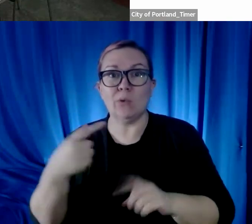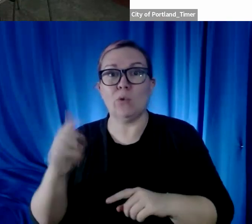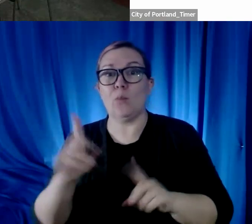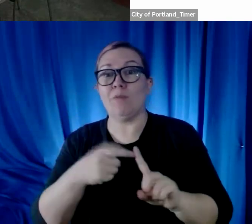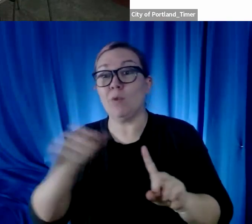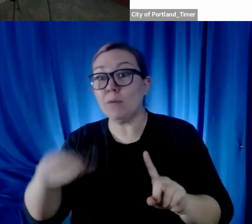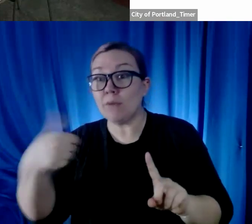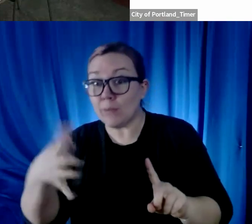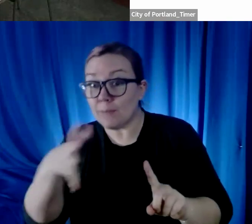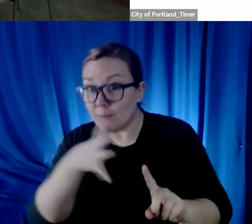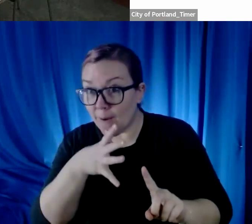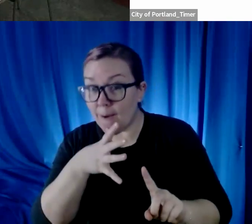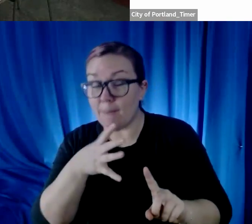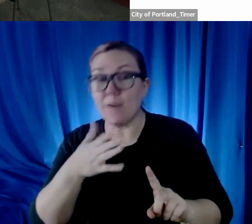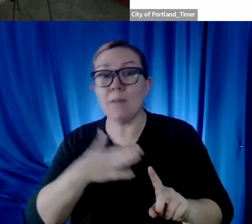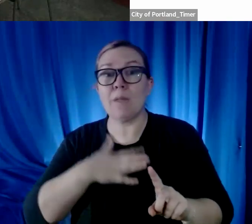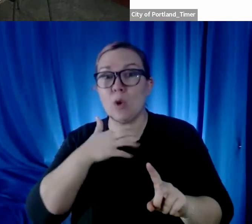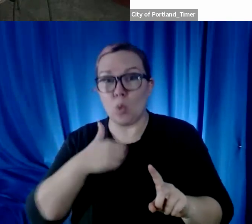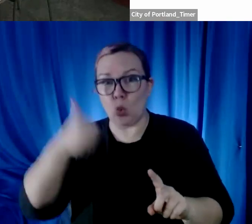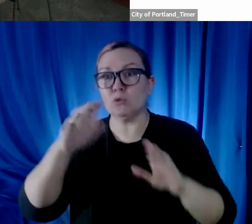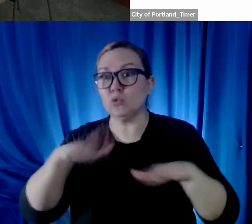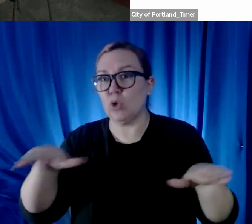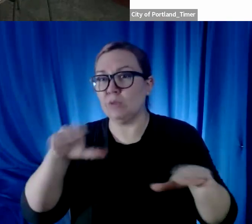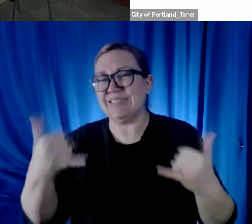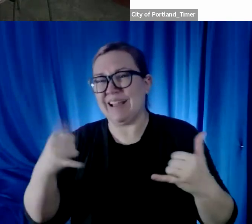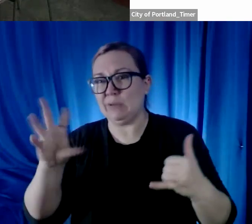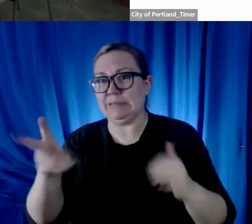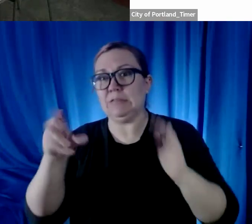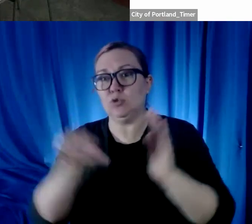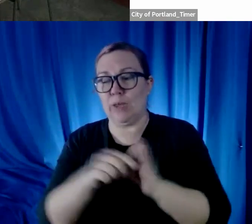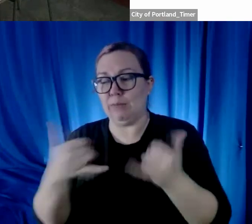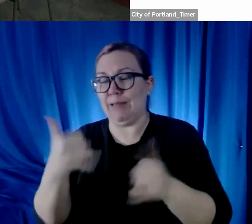And my older one who's now in sixth grade played for three years.